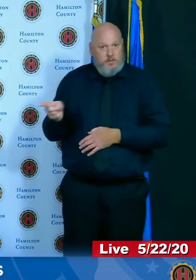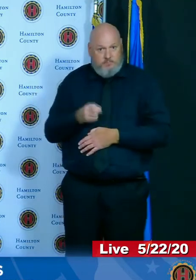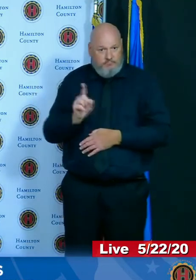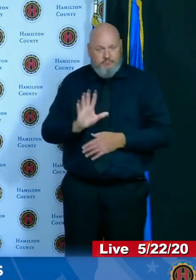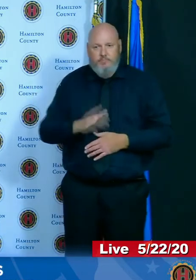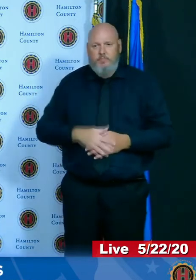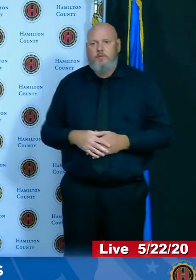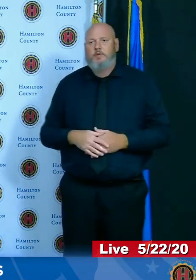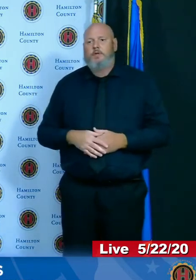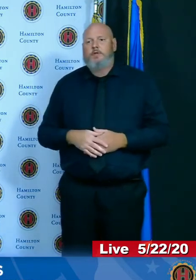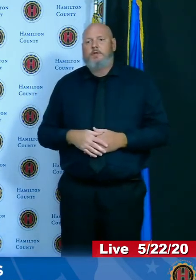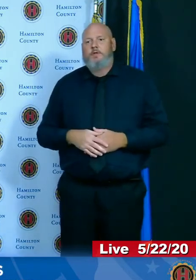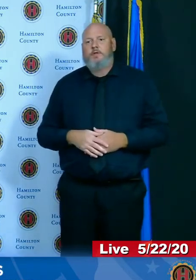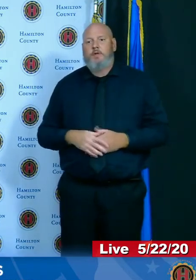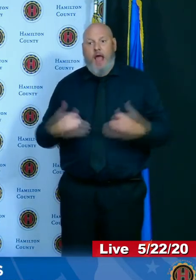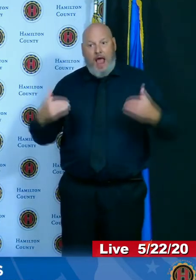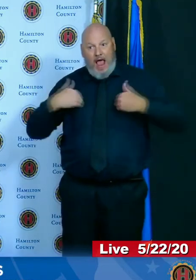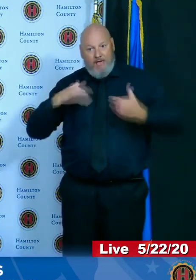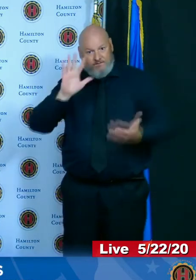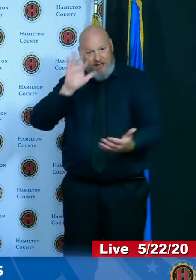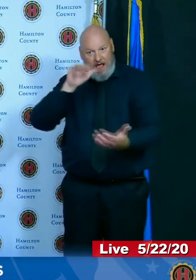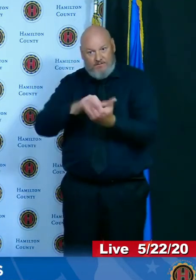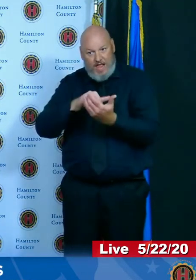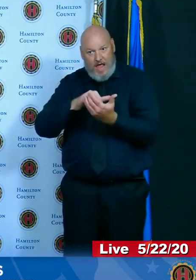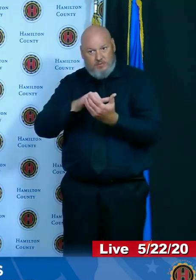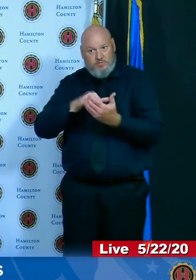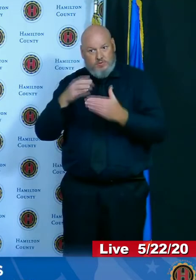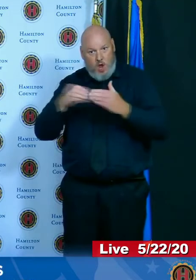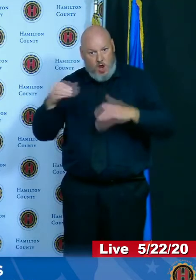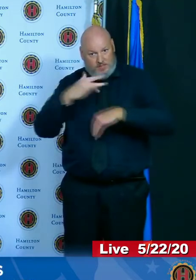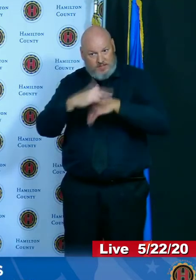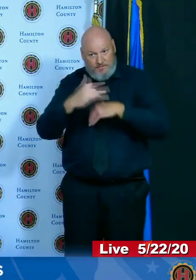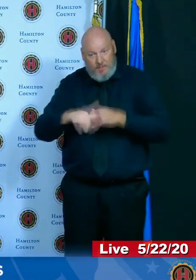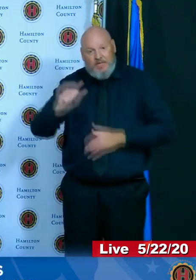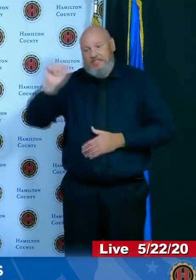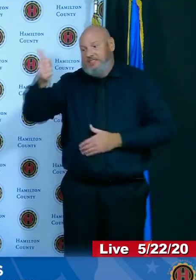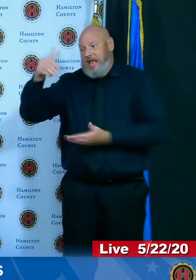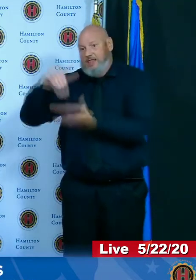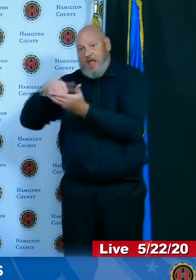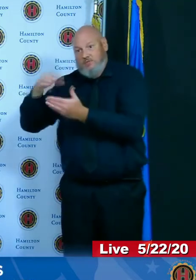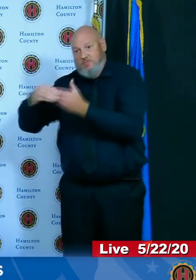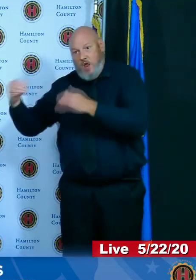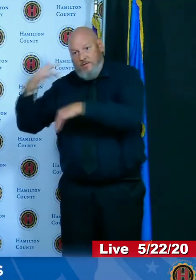that again please go to our website HamiltonCountyOhio.gov scroll down and